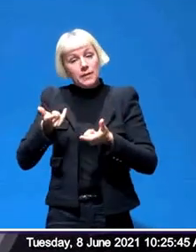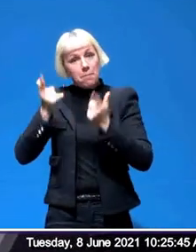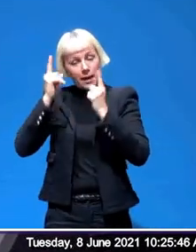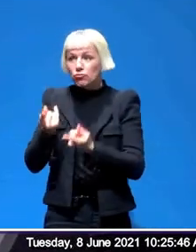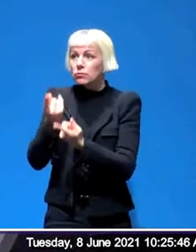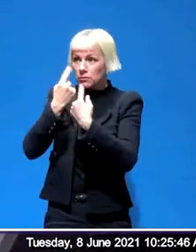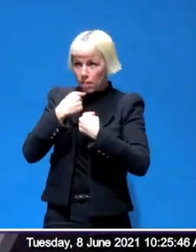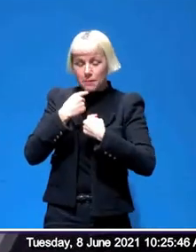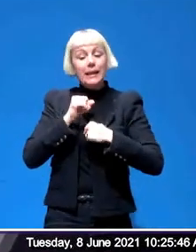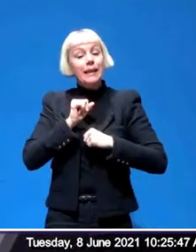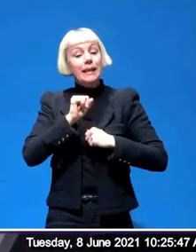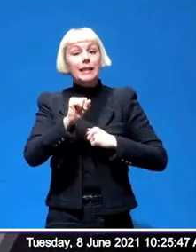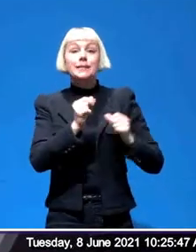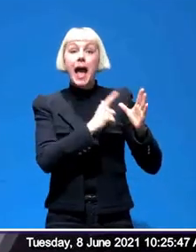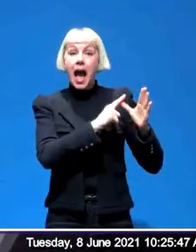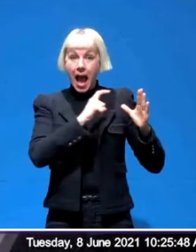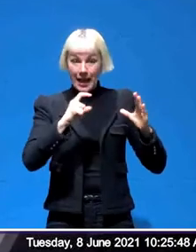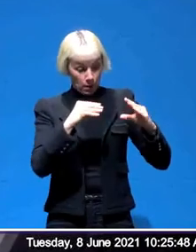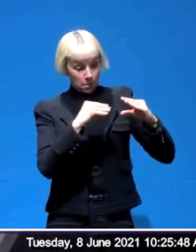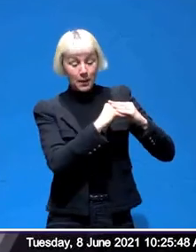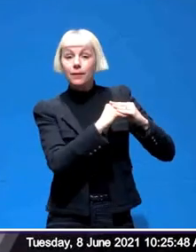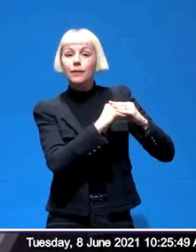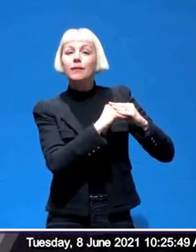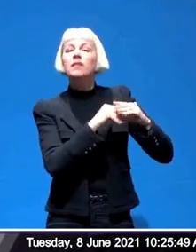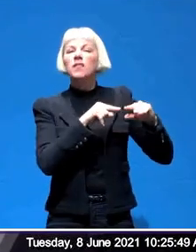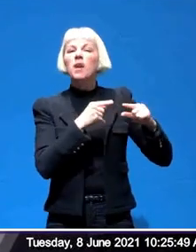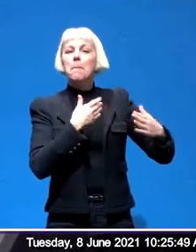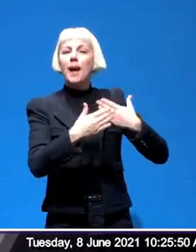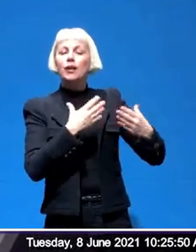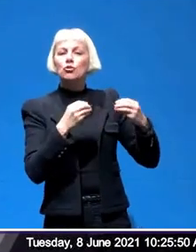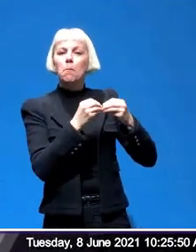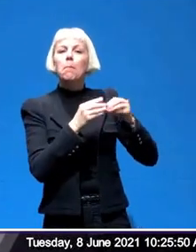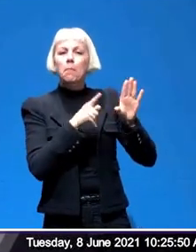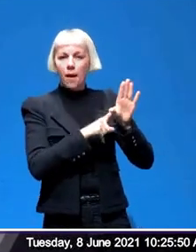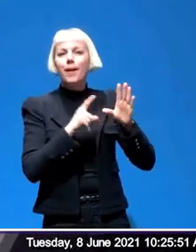was administered through an internal financial department at DHS.